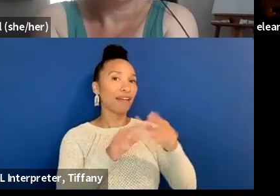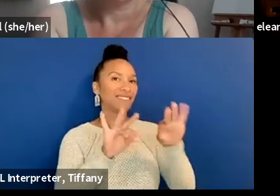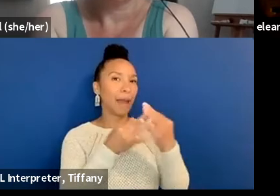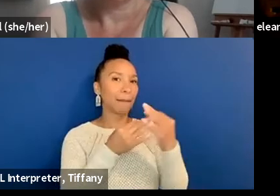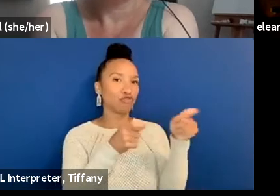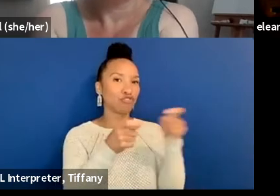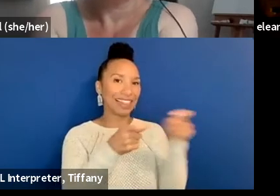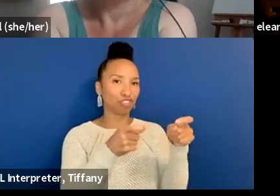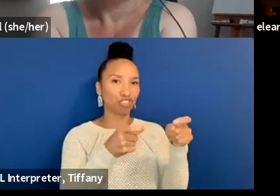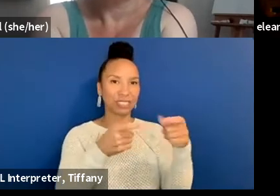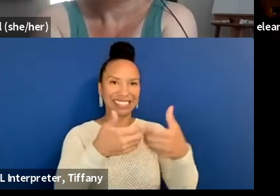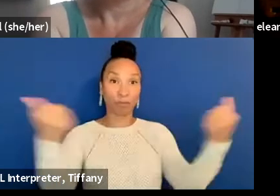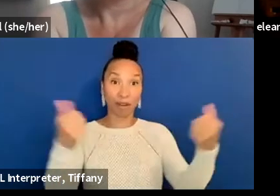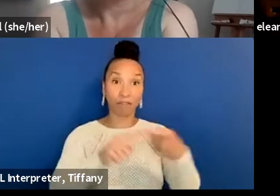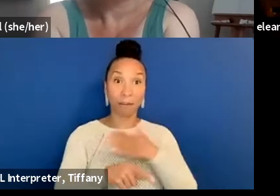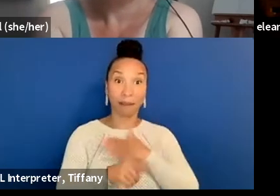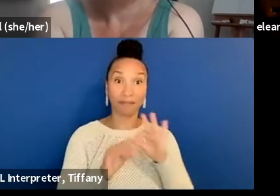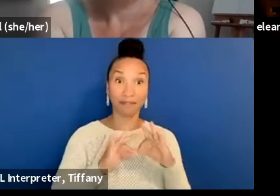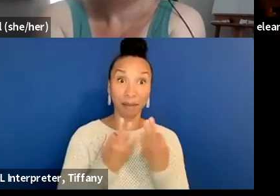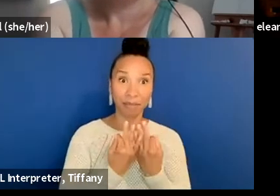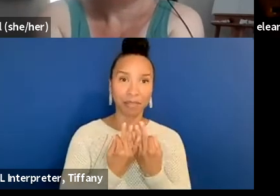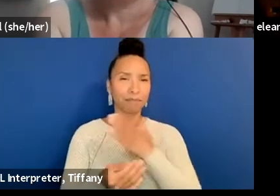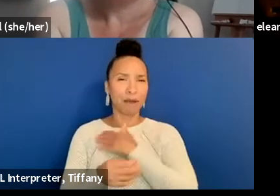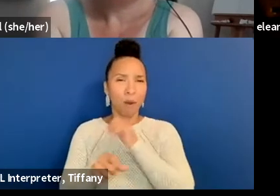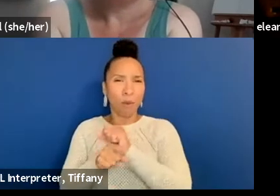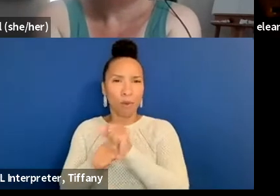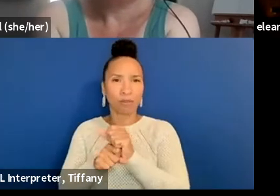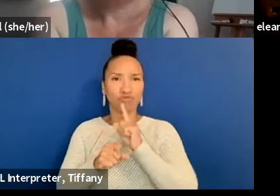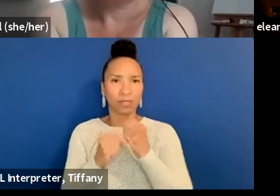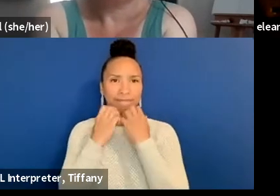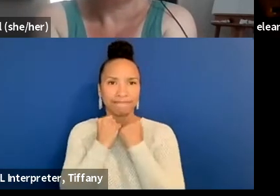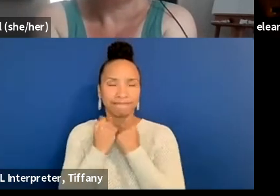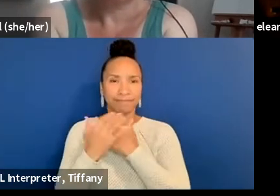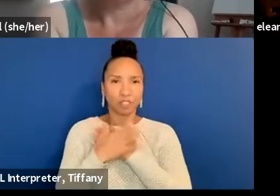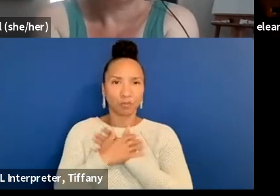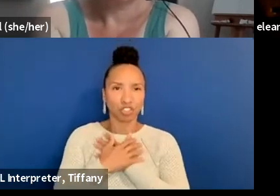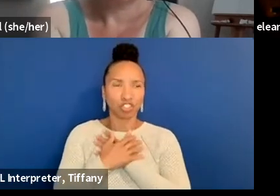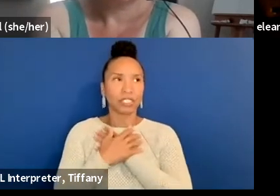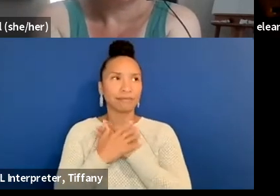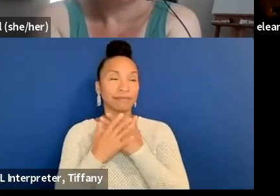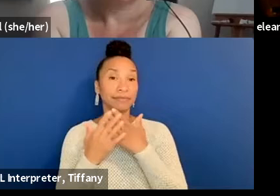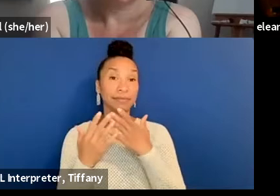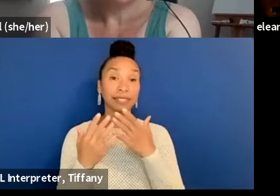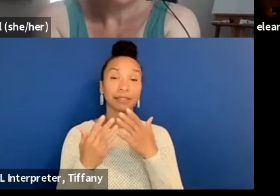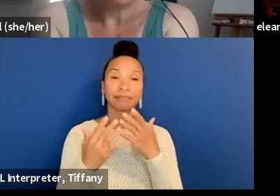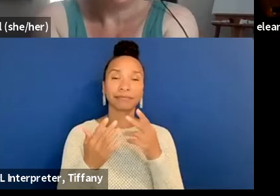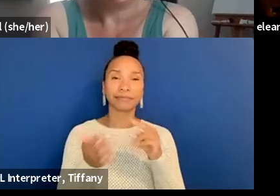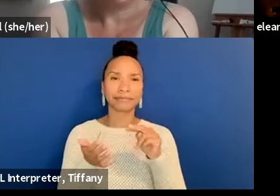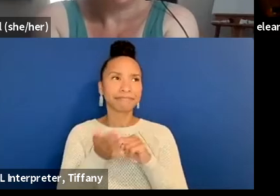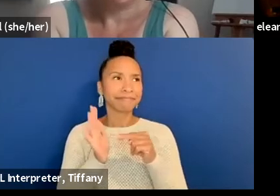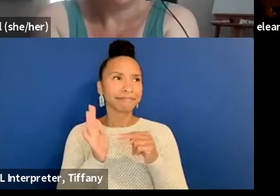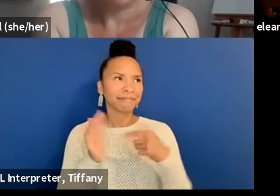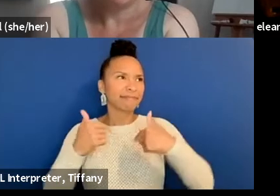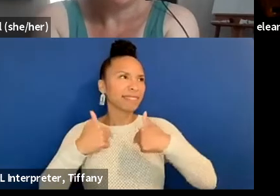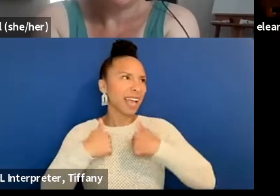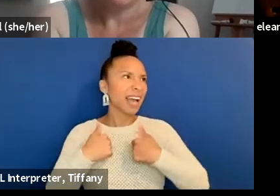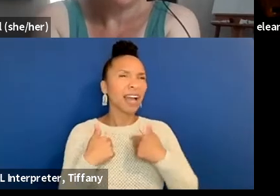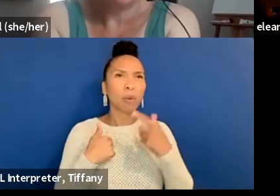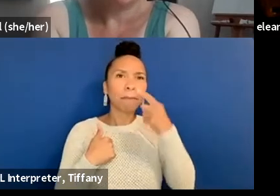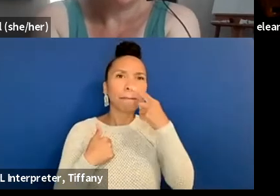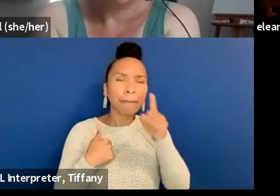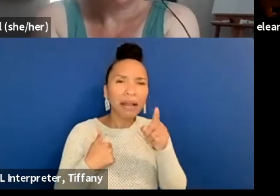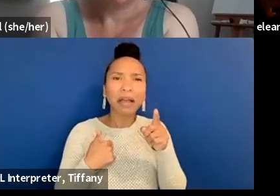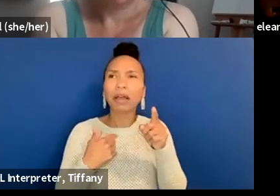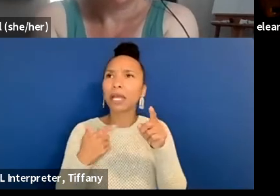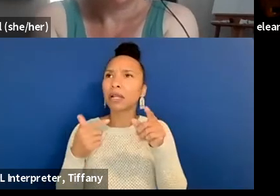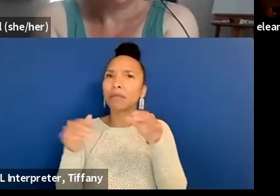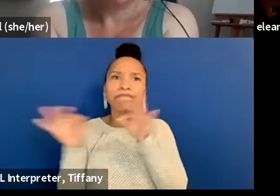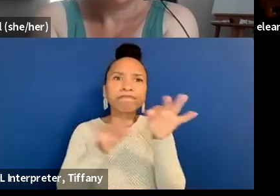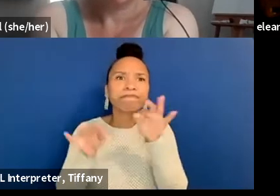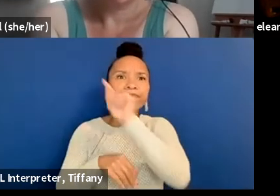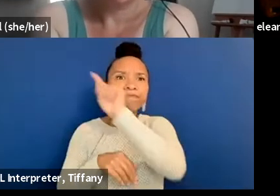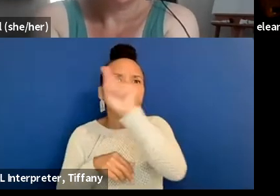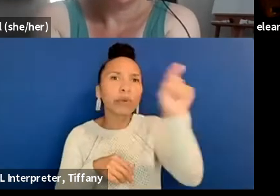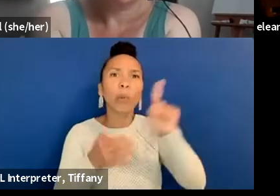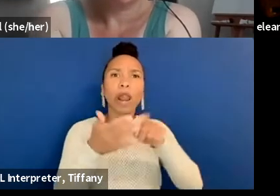x (they/themme): Racism trance phobia fatalism that i've experienced, but this was definitely a new and different way of exploring myself my identity while also.